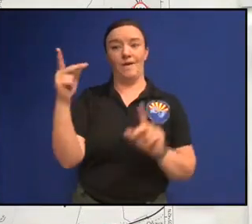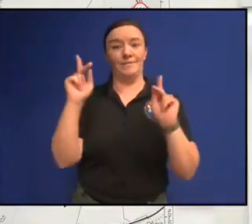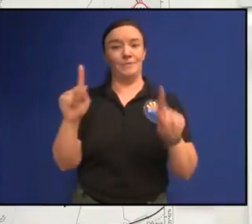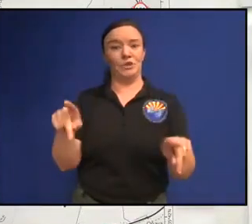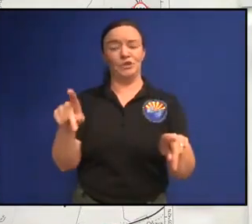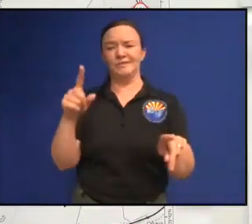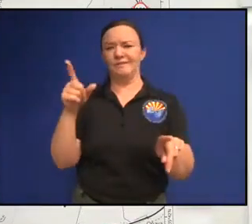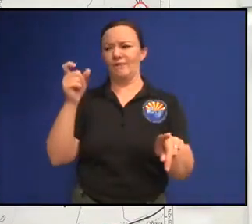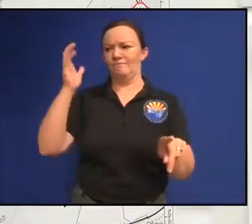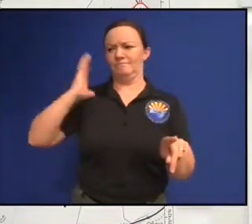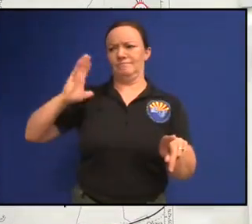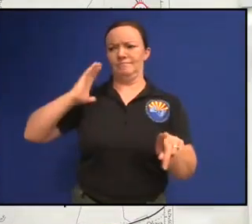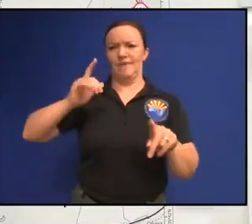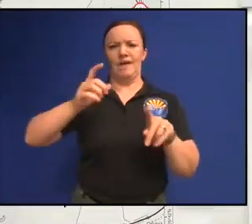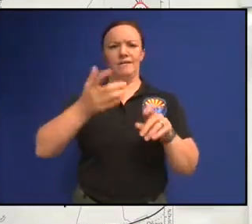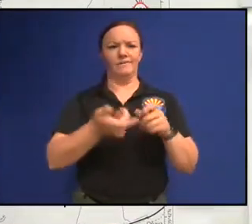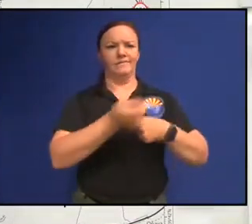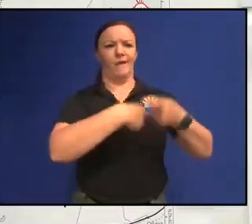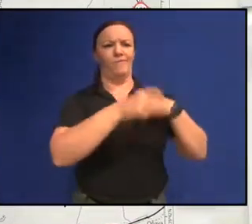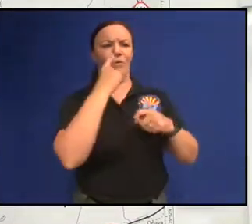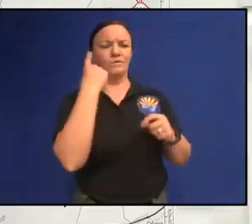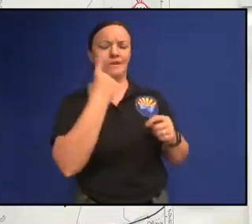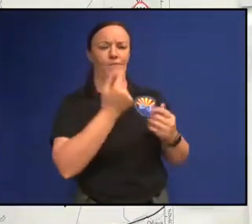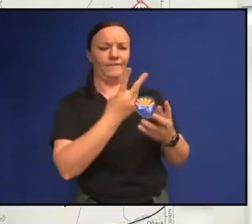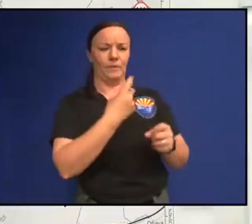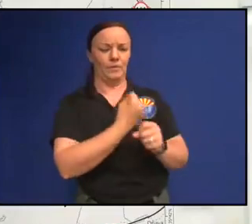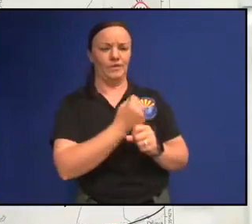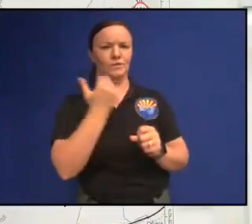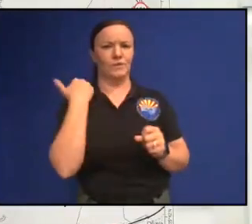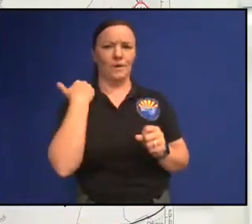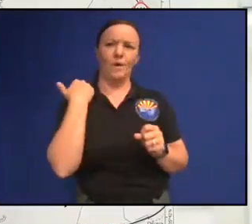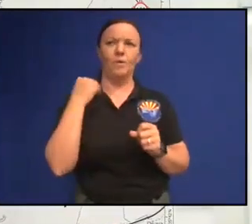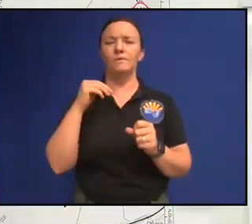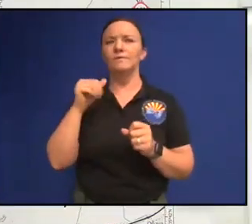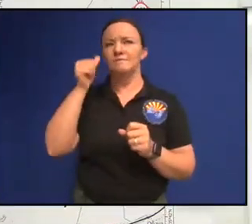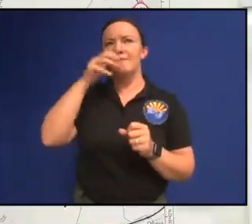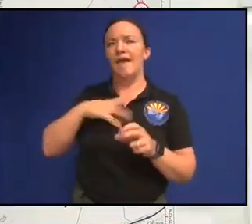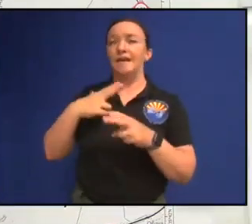CAME DOWN HERE AND COVERED A FEW YEARS AGO AND WORKED WITH THEM, ANOTHER FELLOW NAMED JOHN -- SEEMS TO BE A